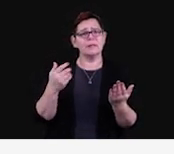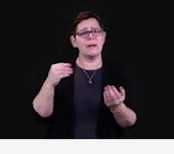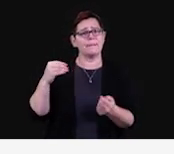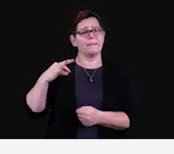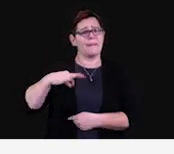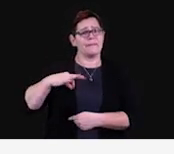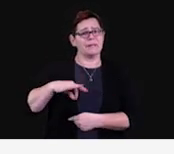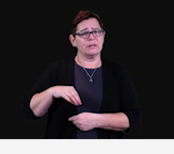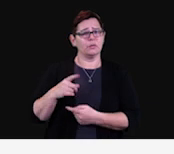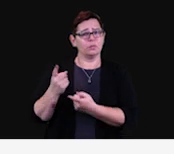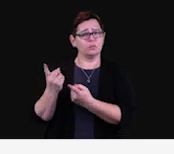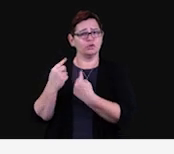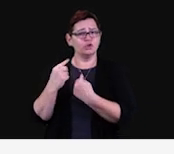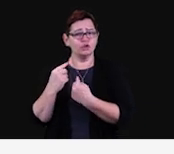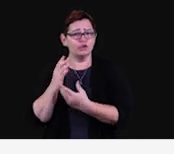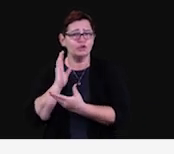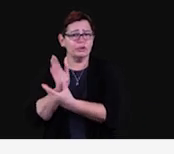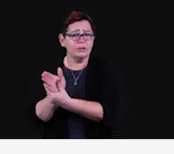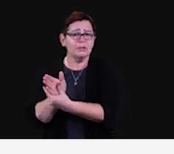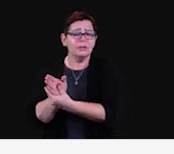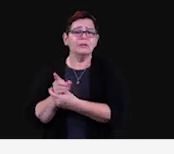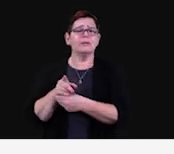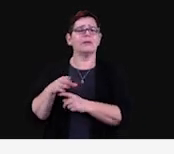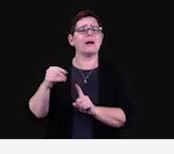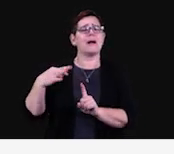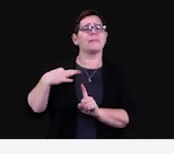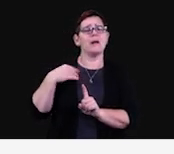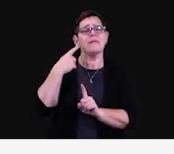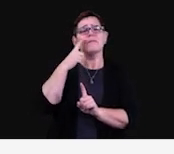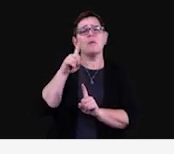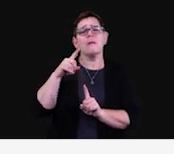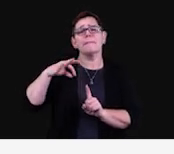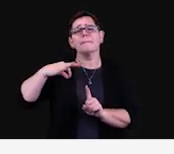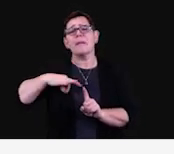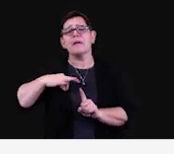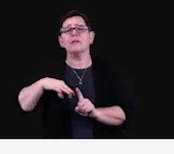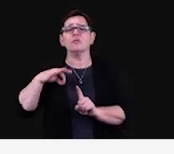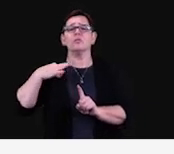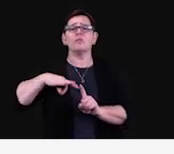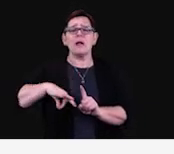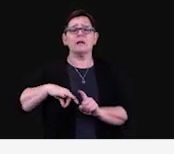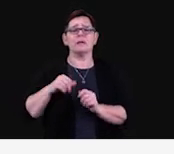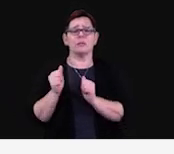To do so, send us your tax return or benefit and credit application with a